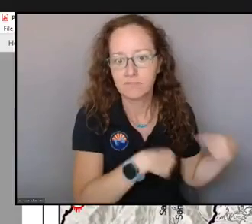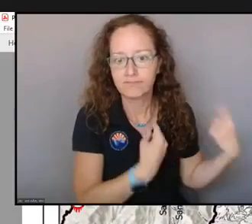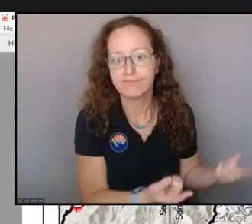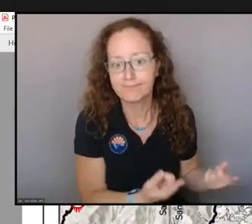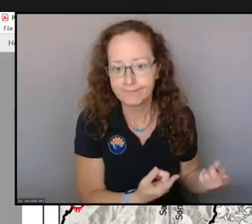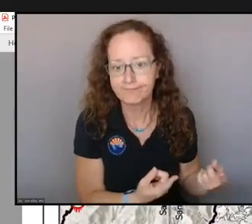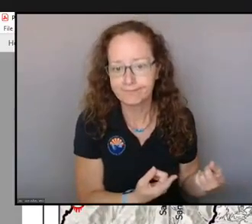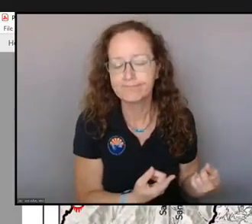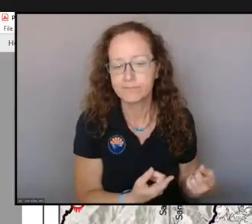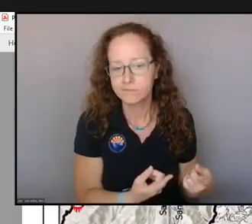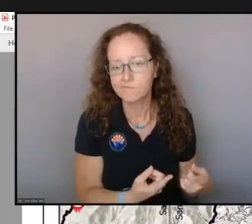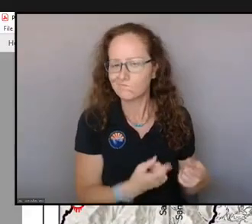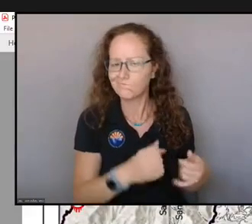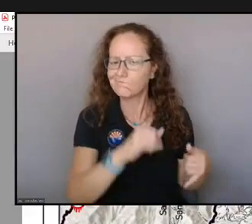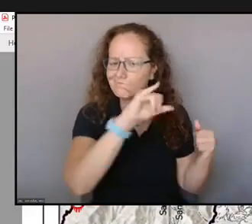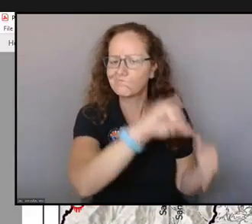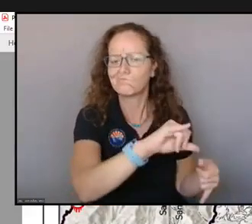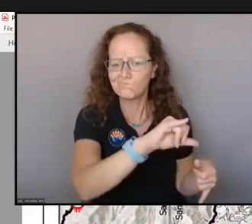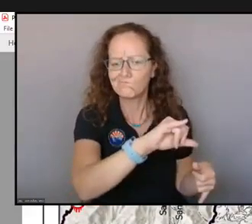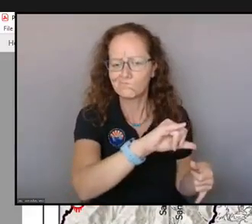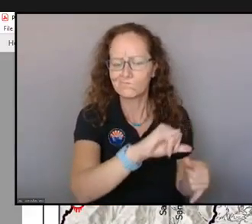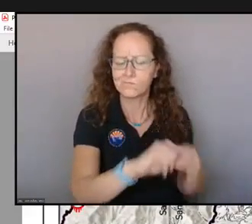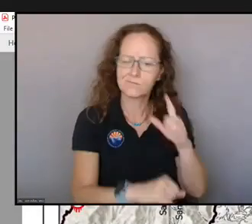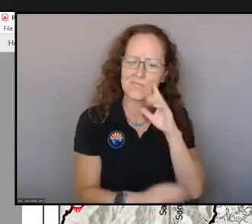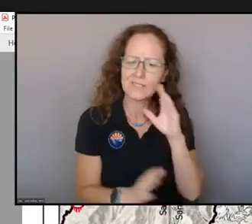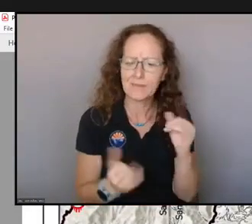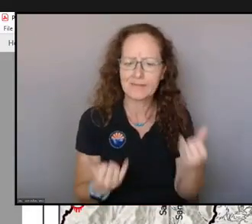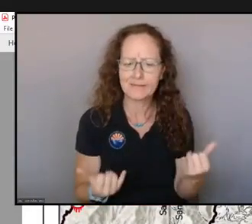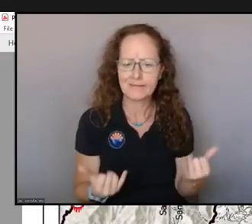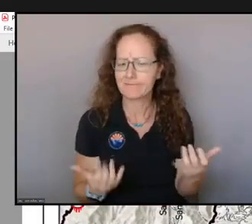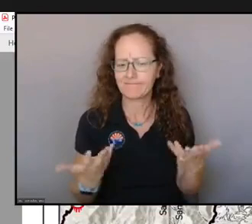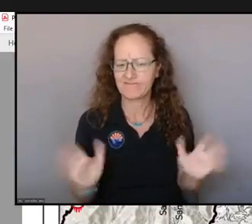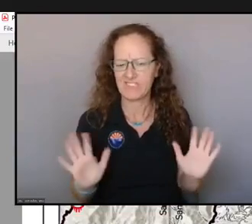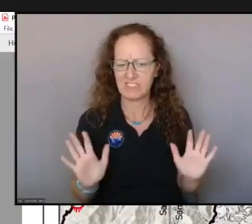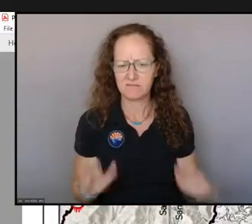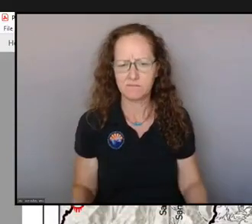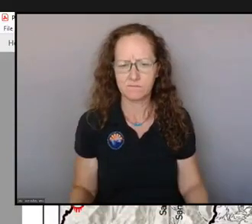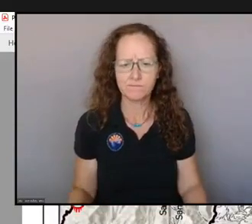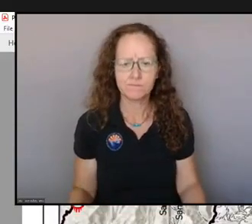SEVERAL WEEKS, SO NOT EXPECTING ANYTHING AT THIS STAGE IN THE GAME TO COME OUT.